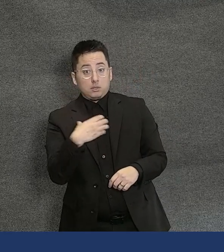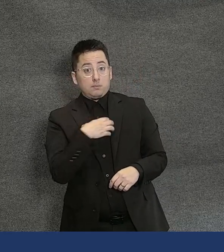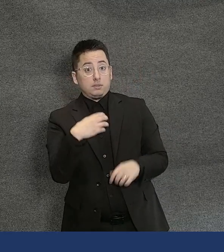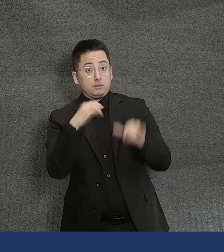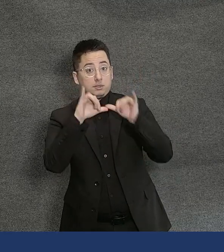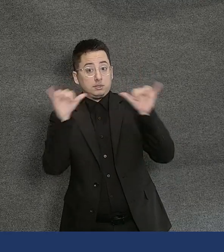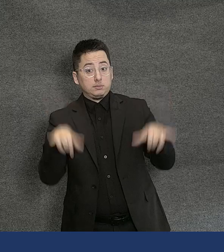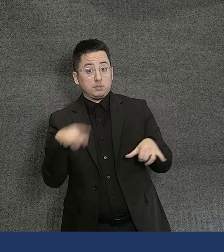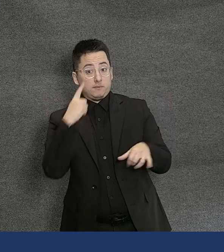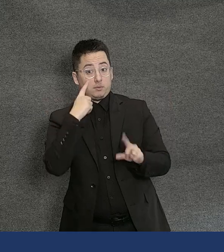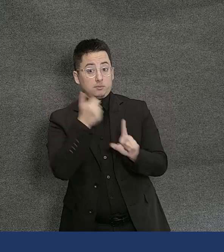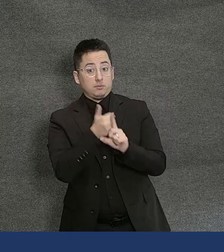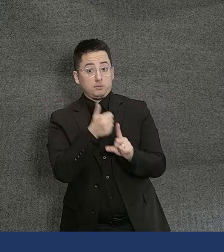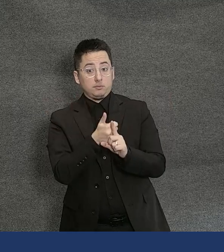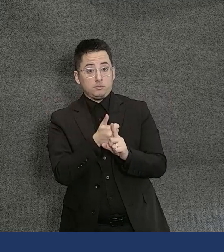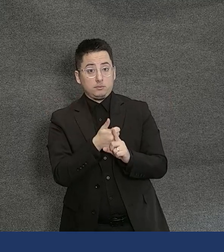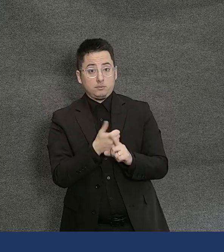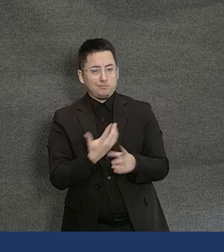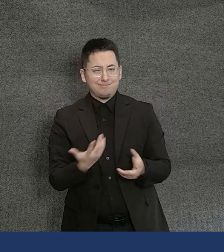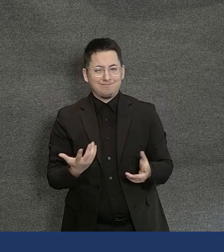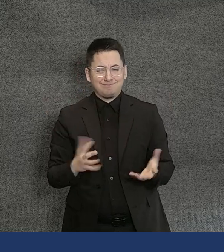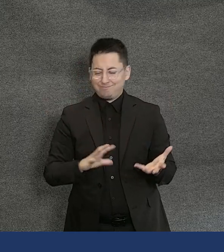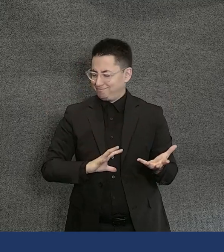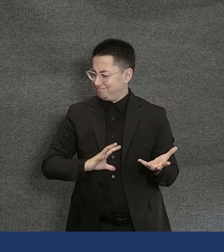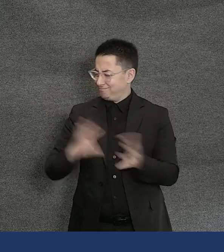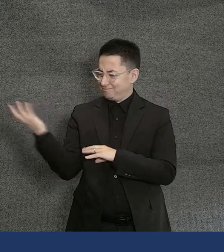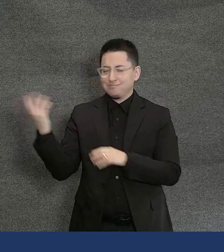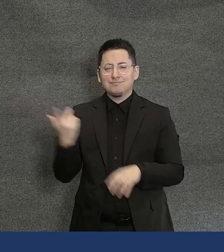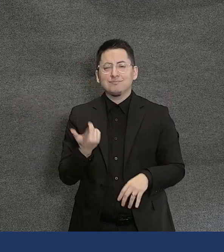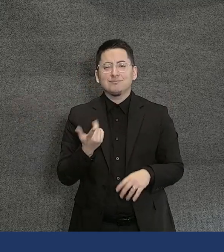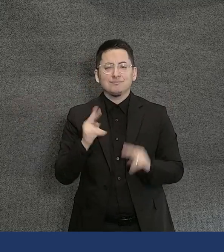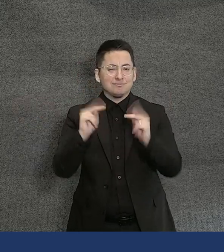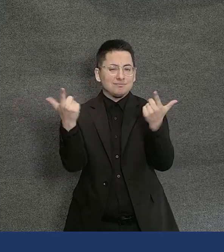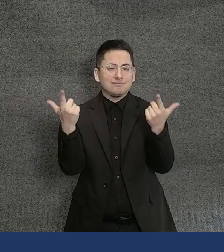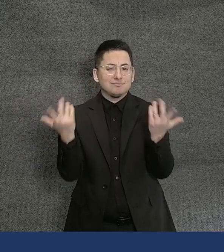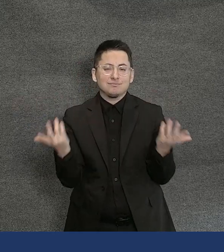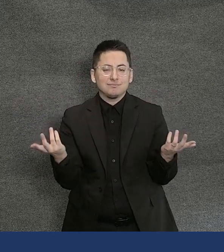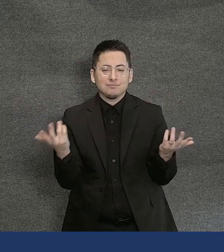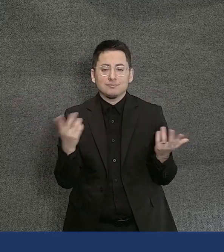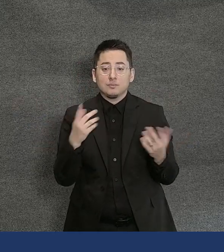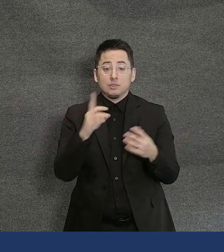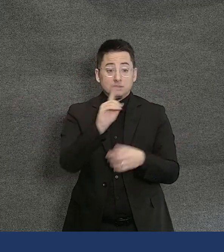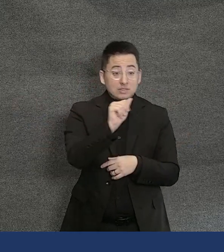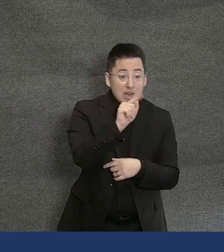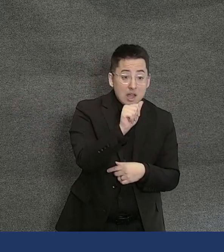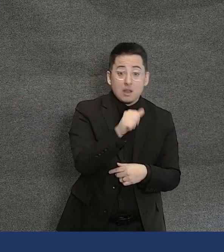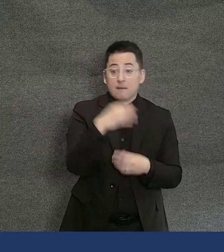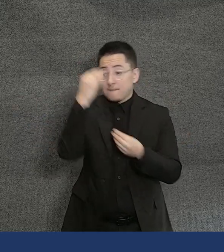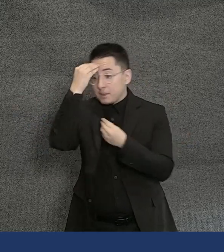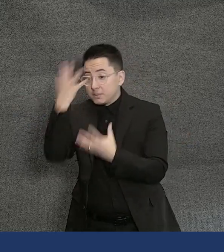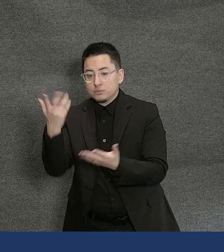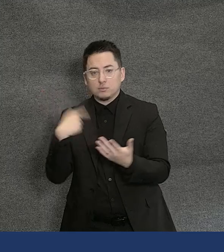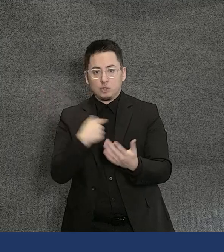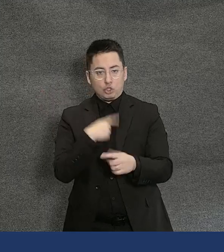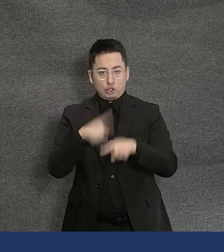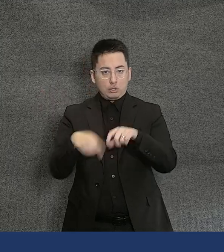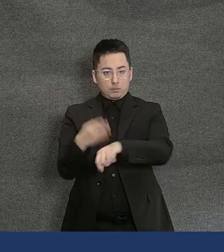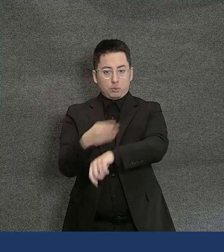didn't work, and without data and information, there's no way to improve the service. And some of the financial incentives